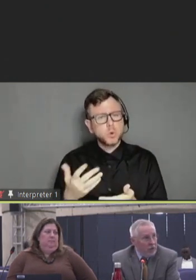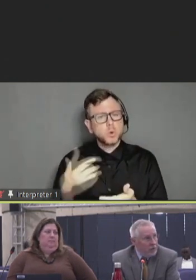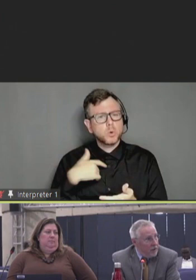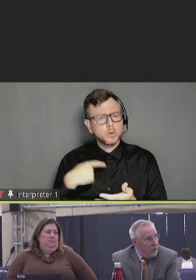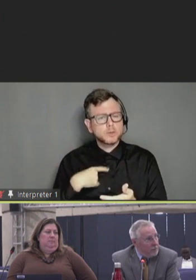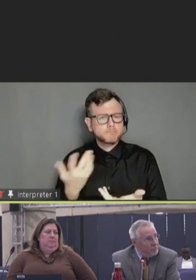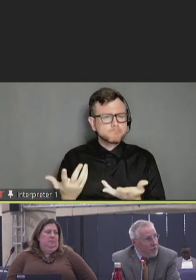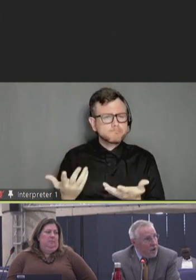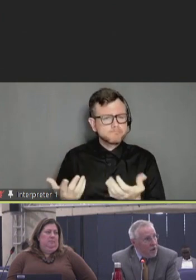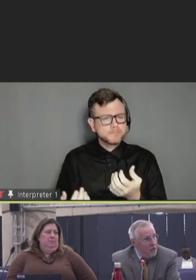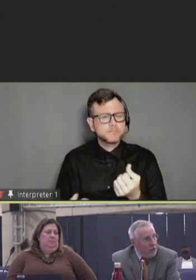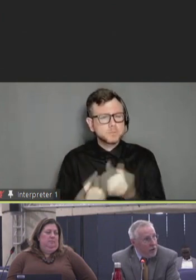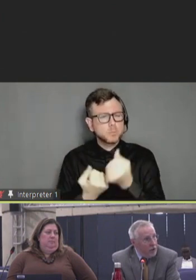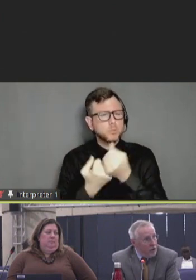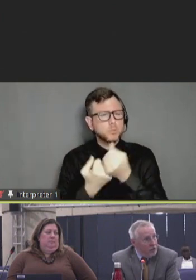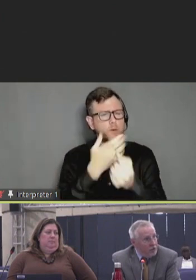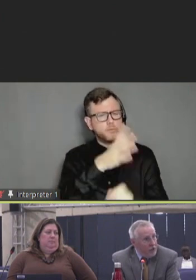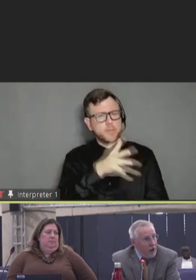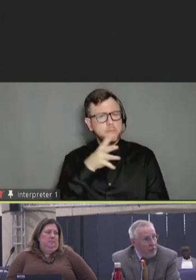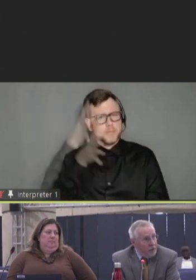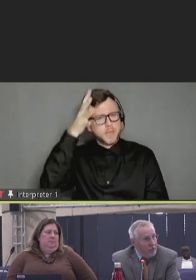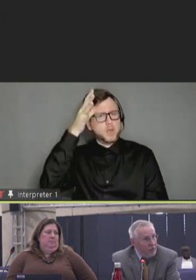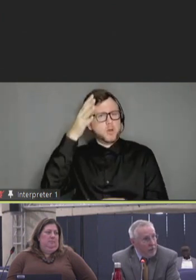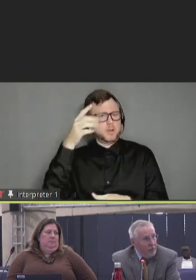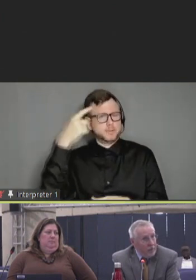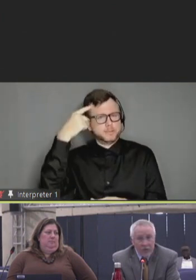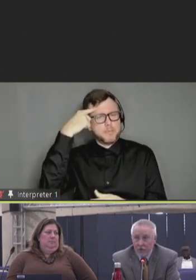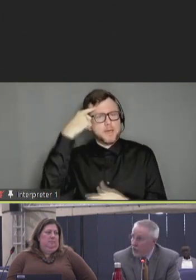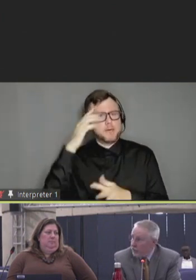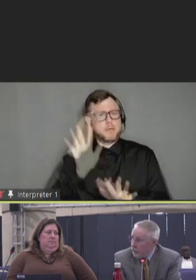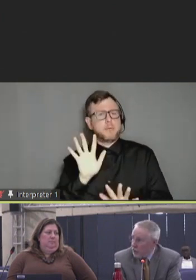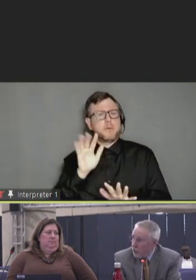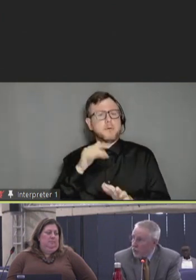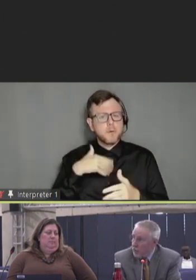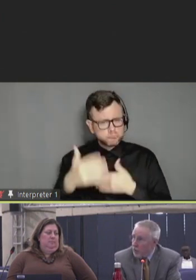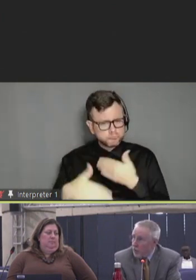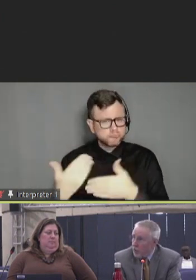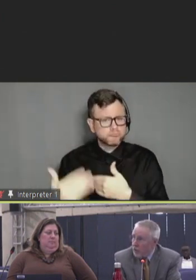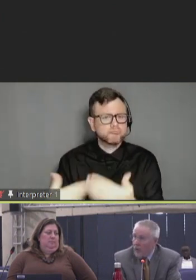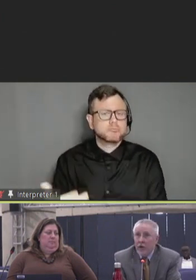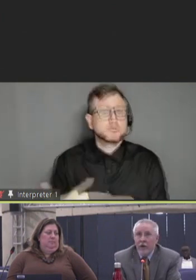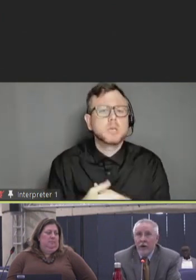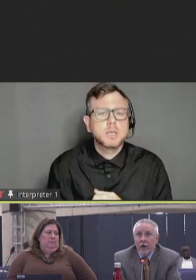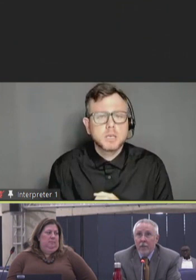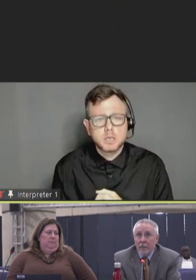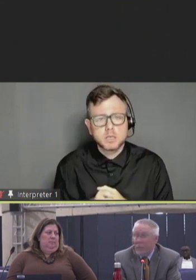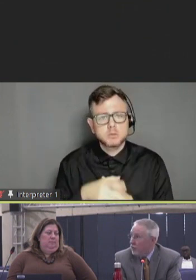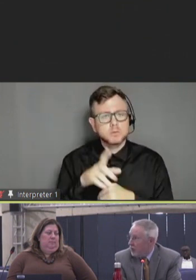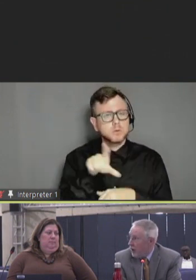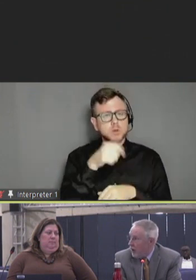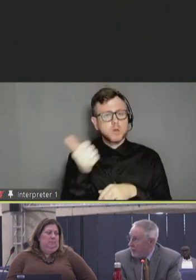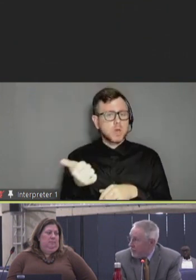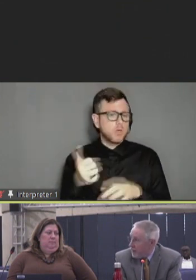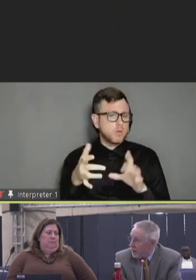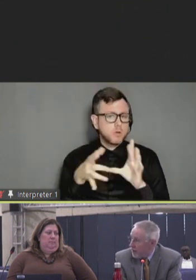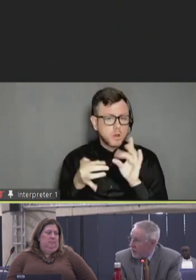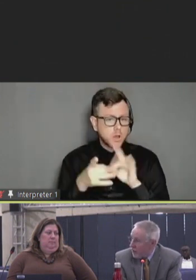Are there any other questions or comments from either those in the room or committee members online? Kris Ehresmann, please.